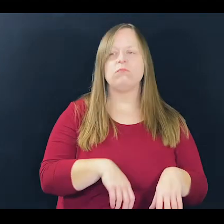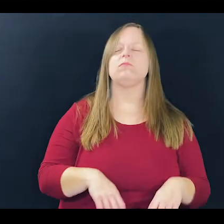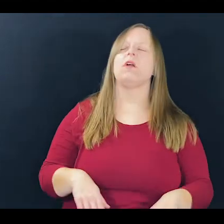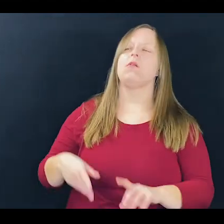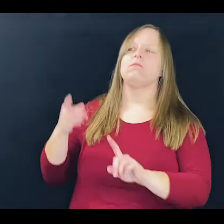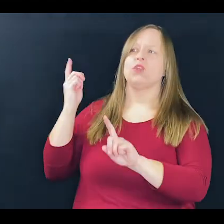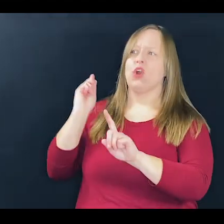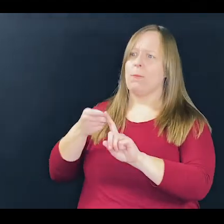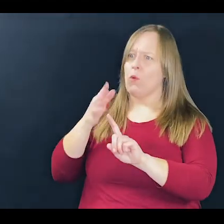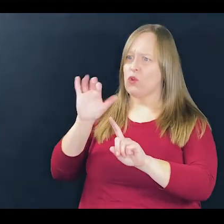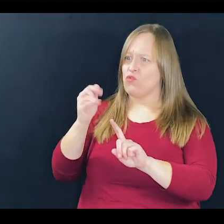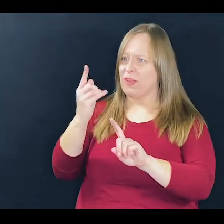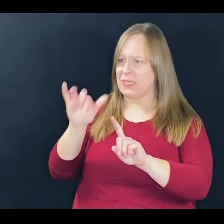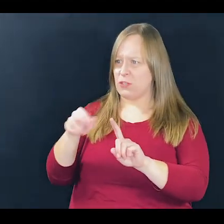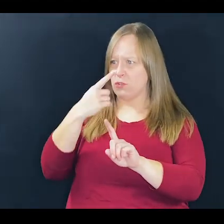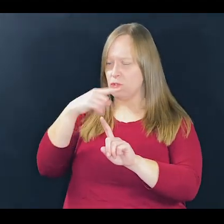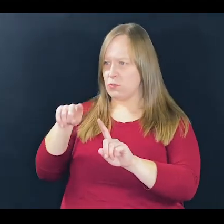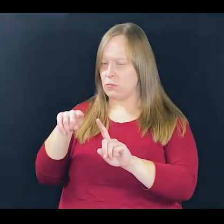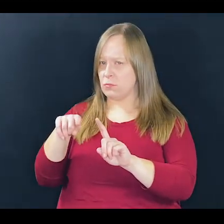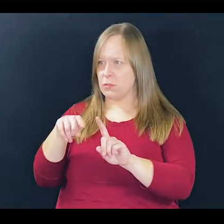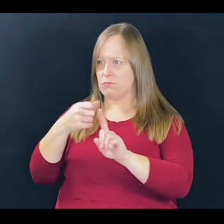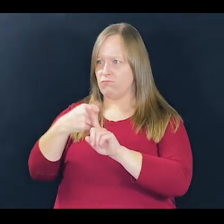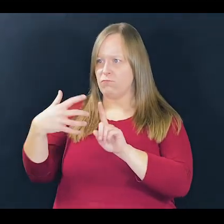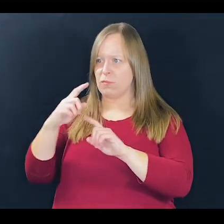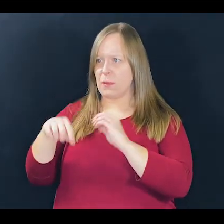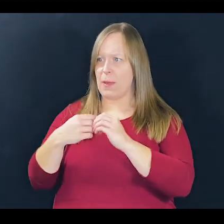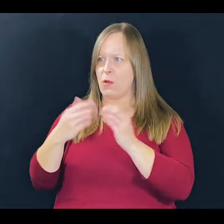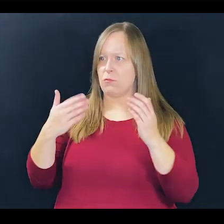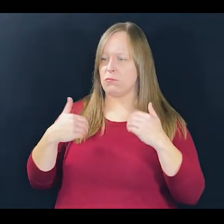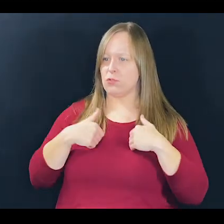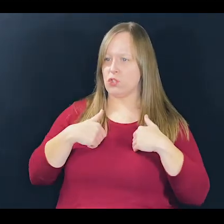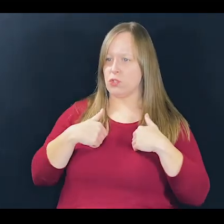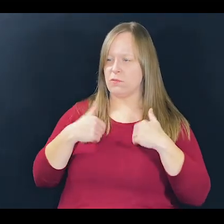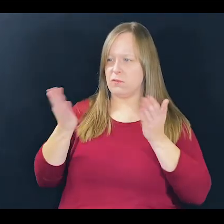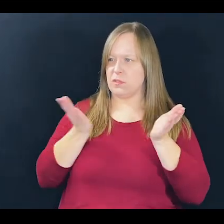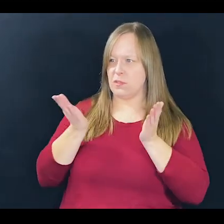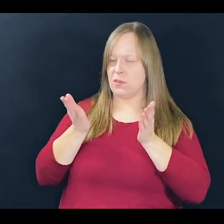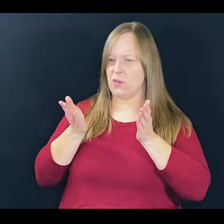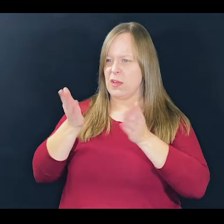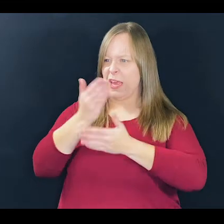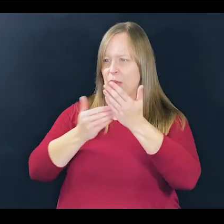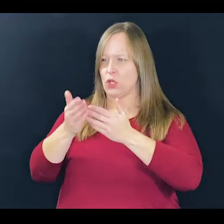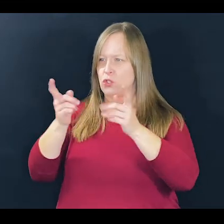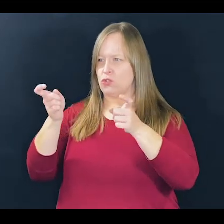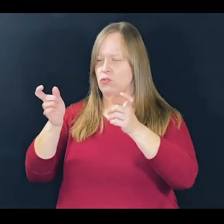K: So that's a good point Christi! Can you tell us what you mean by whether or not the service animal is in the handlers control?